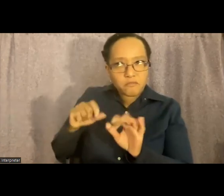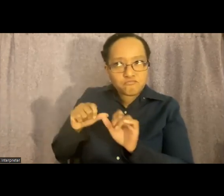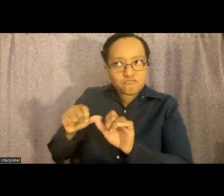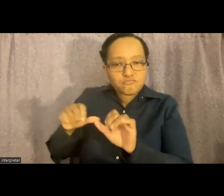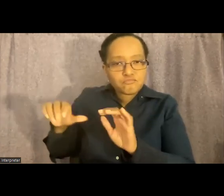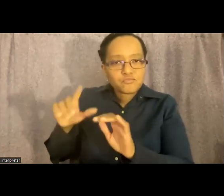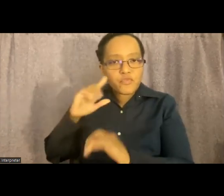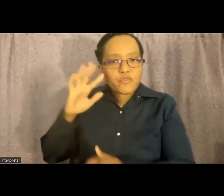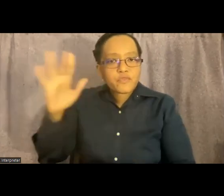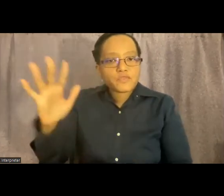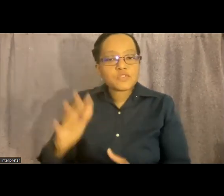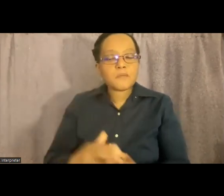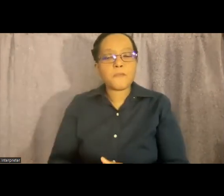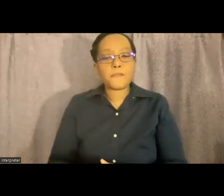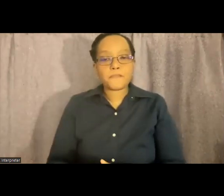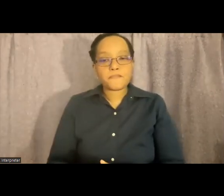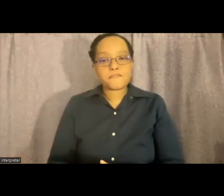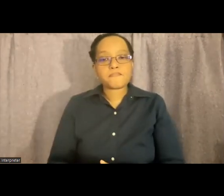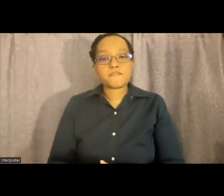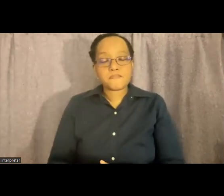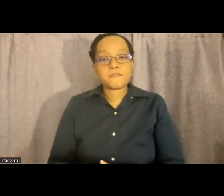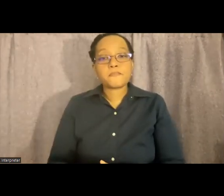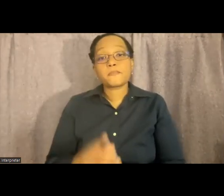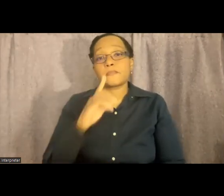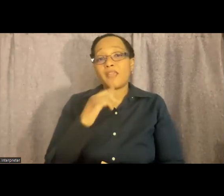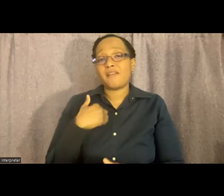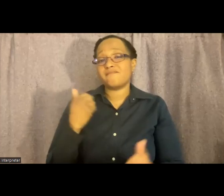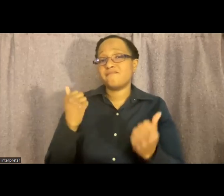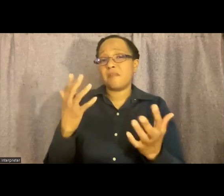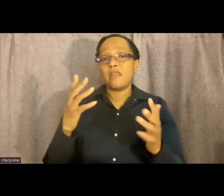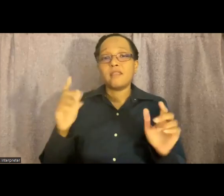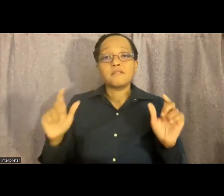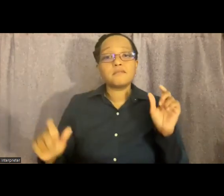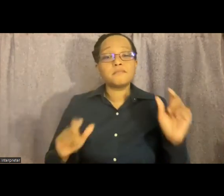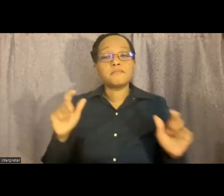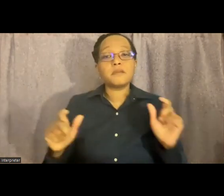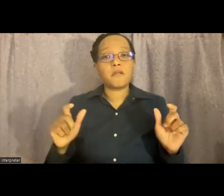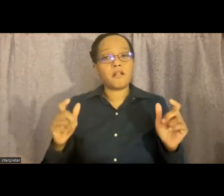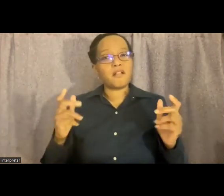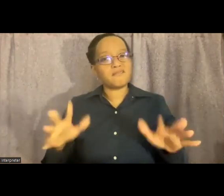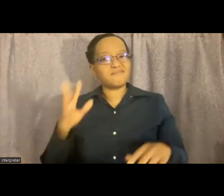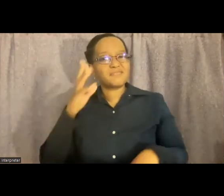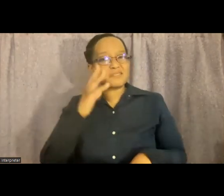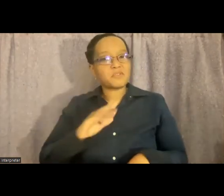The recognizing as shared today, there people who experience Laguna Honda at their home